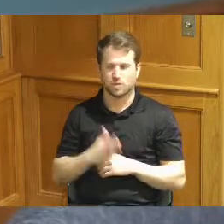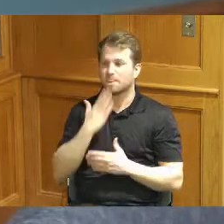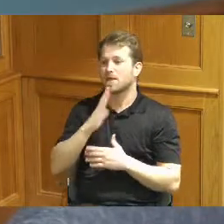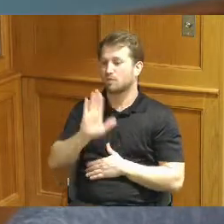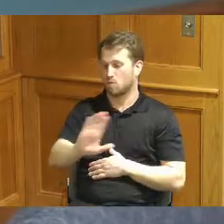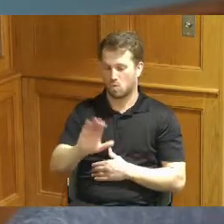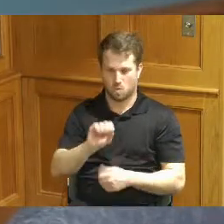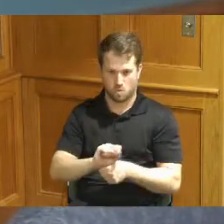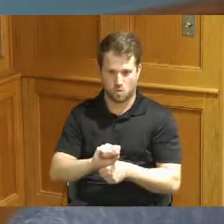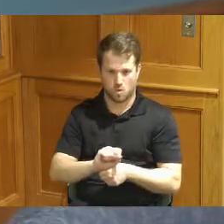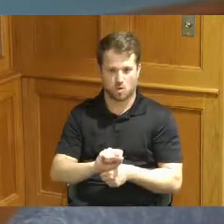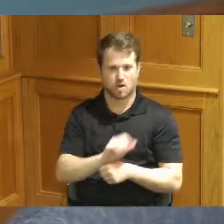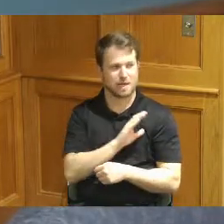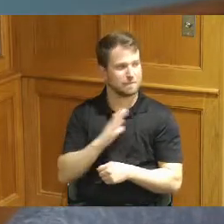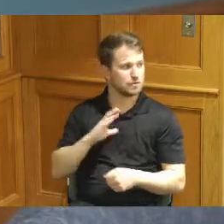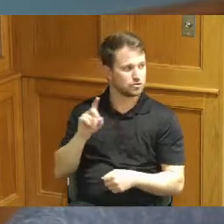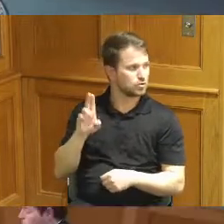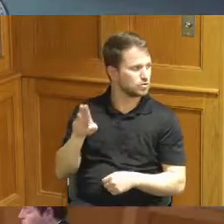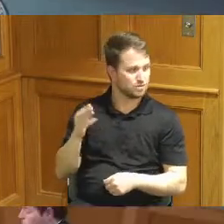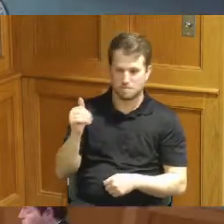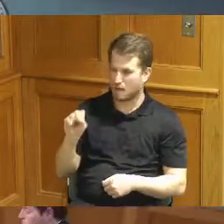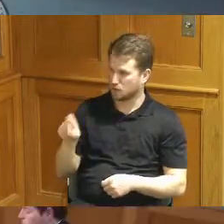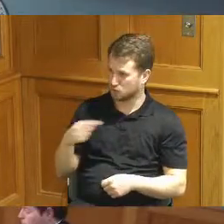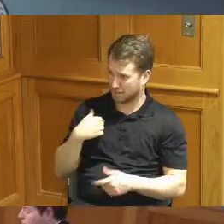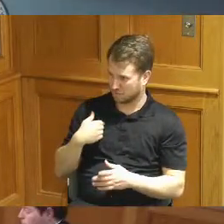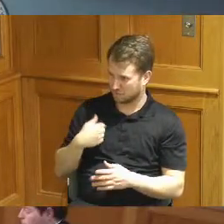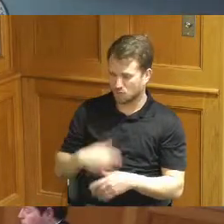Commissioners doing what you had something else I just wanted to ask one question yes go ahead